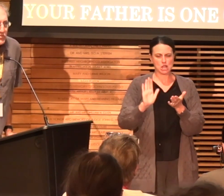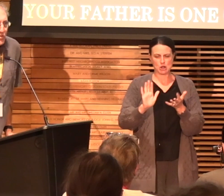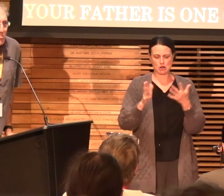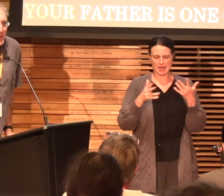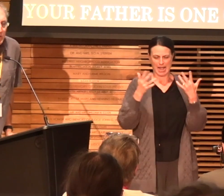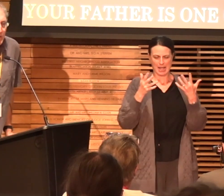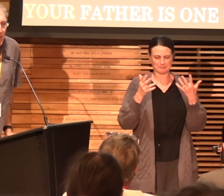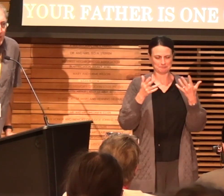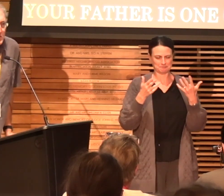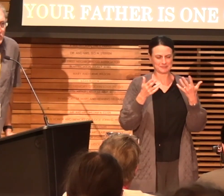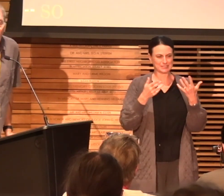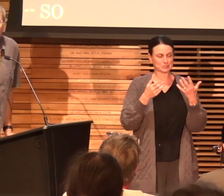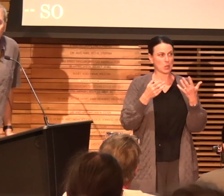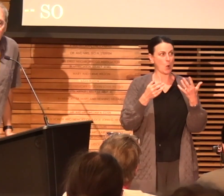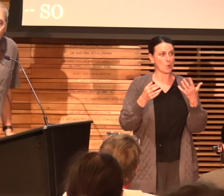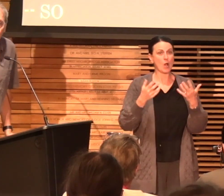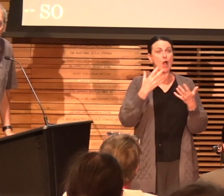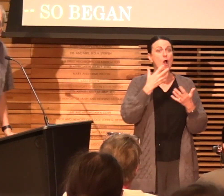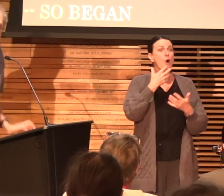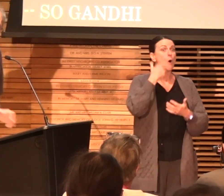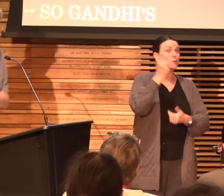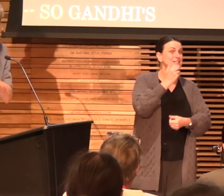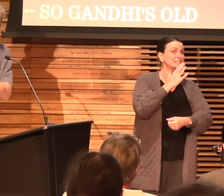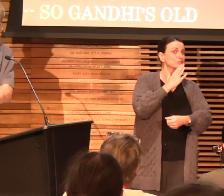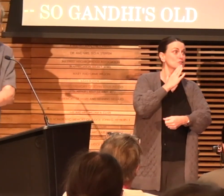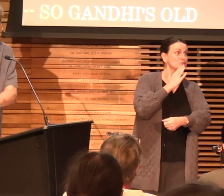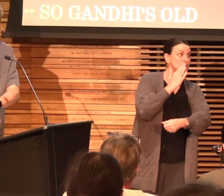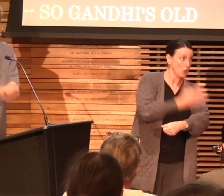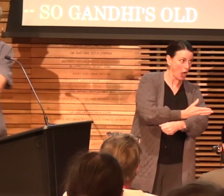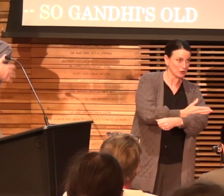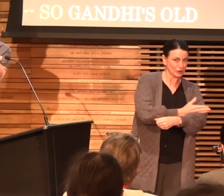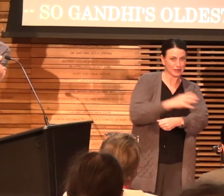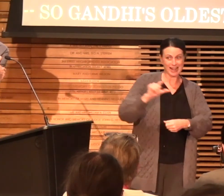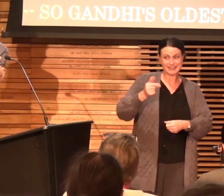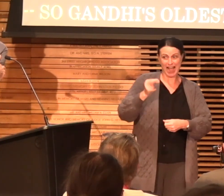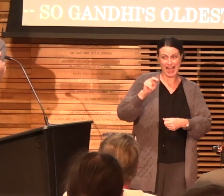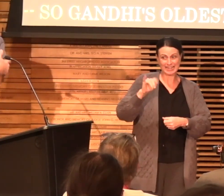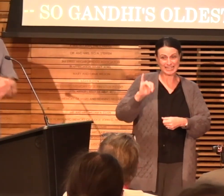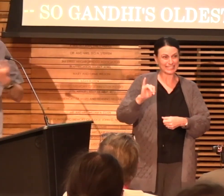so, Manilal Gandhi's oldest daughter rushes forward outta the audience and embraces her